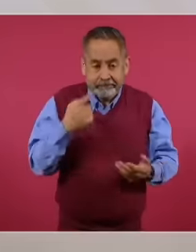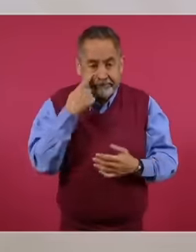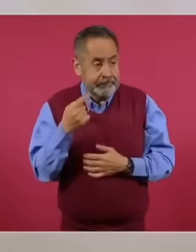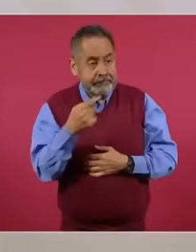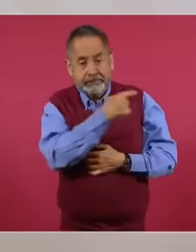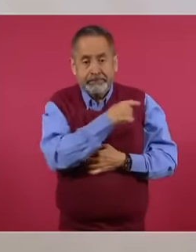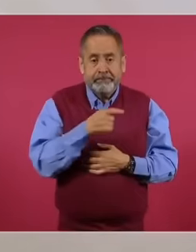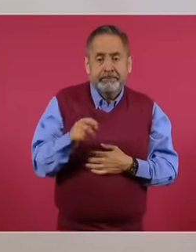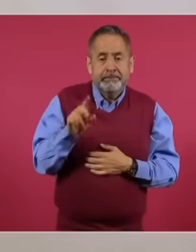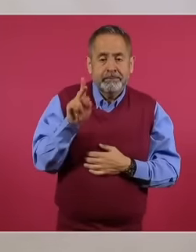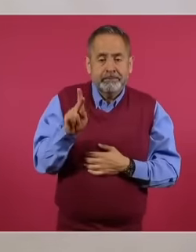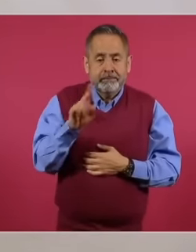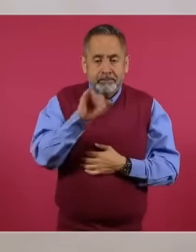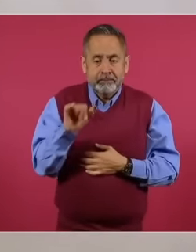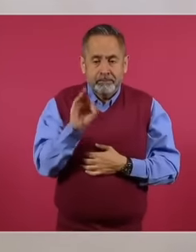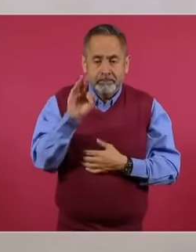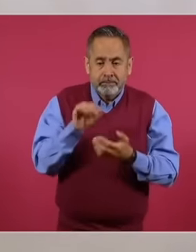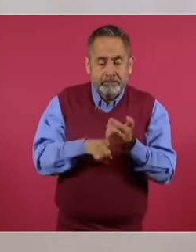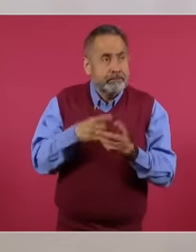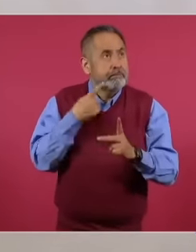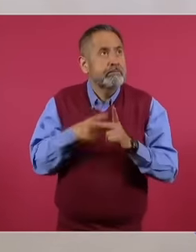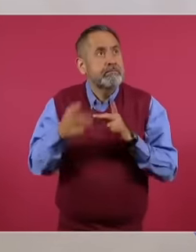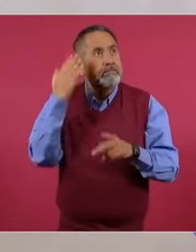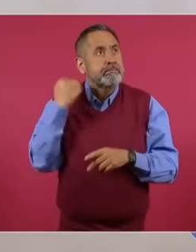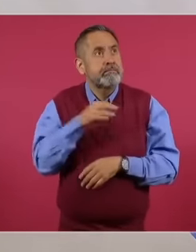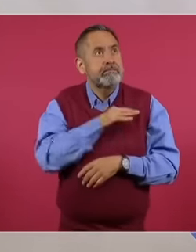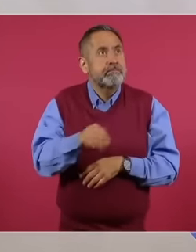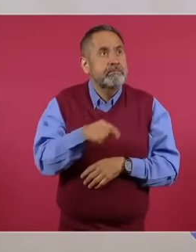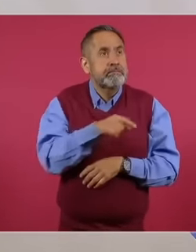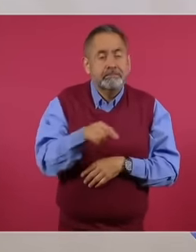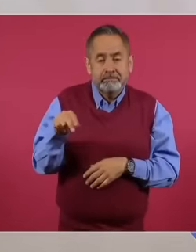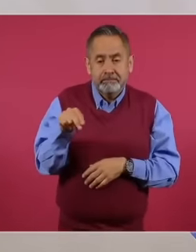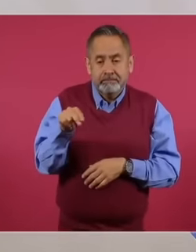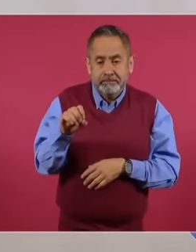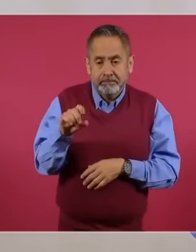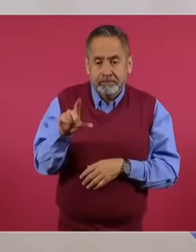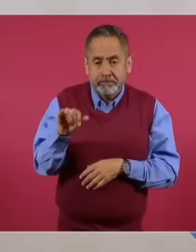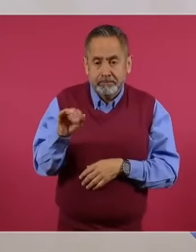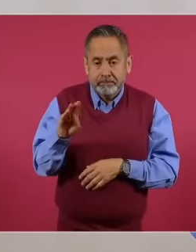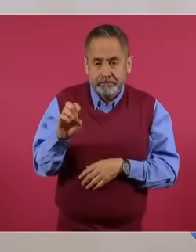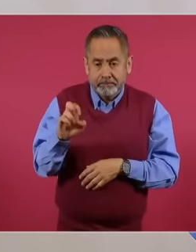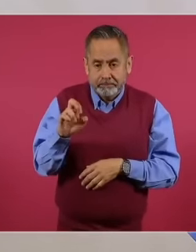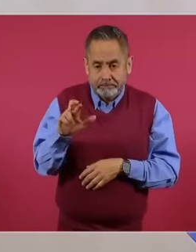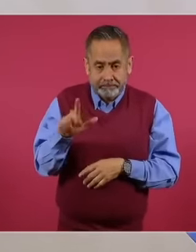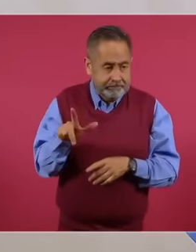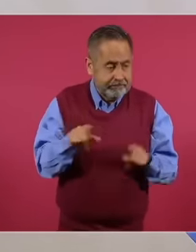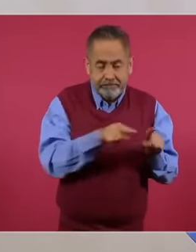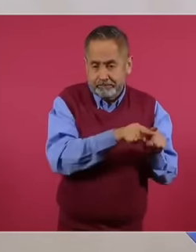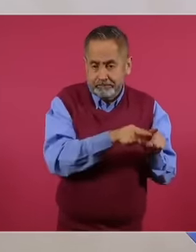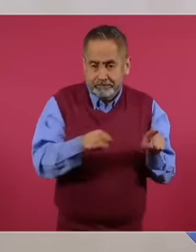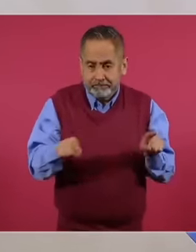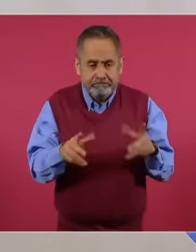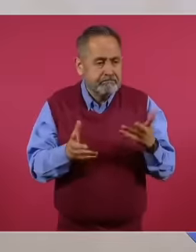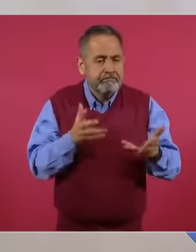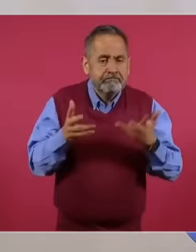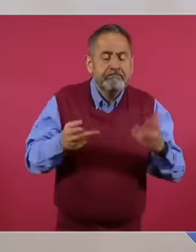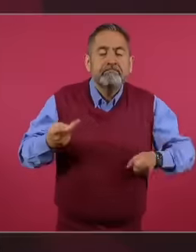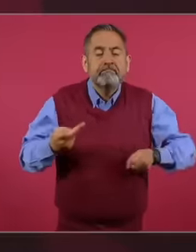a bargaining chip so that the